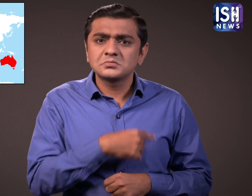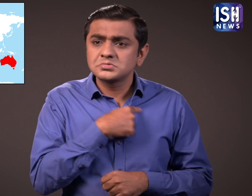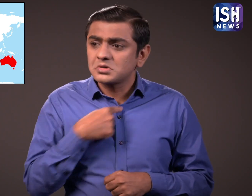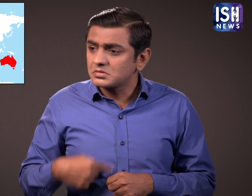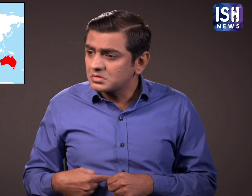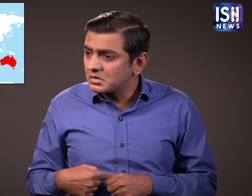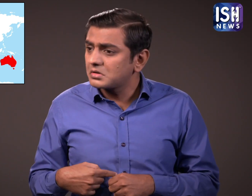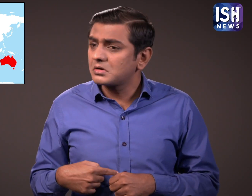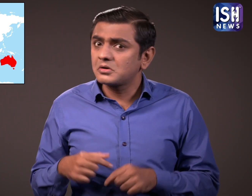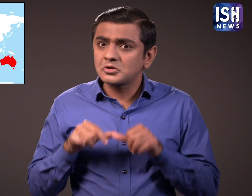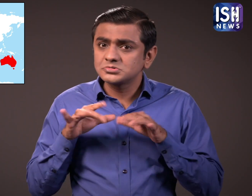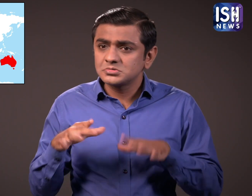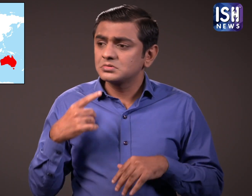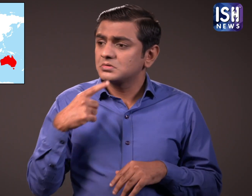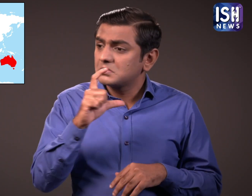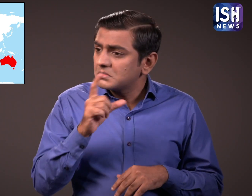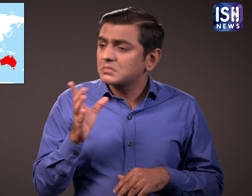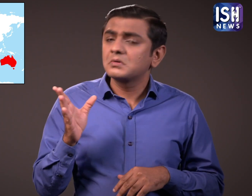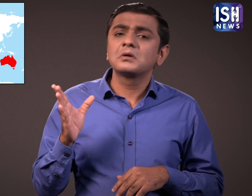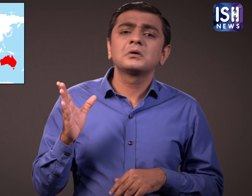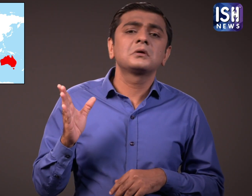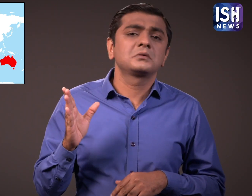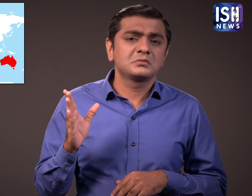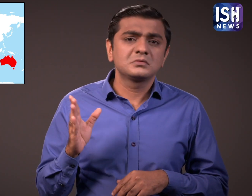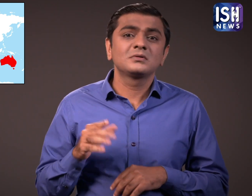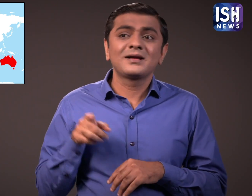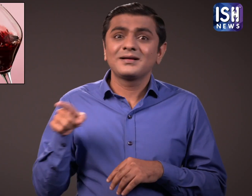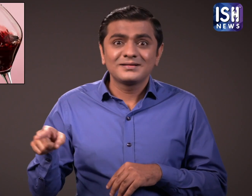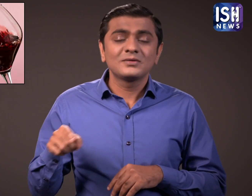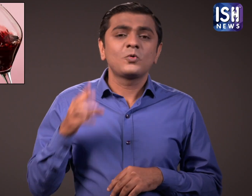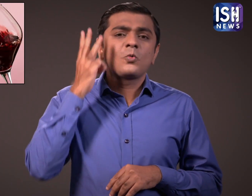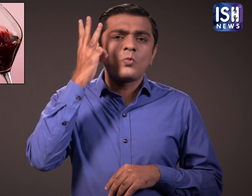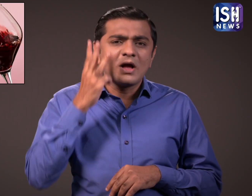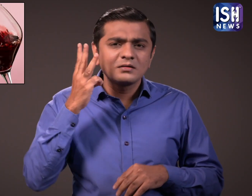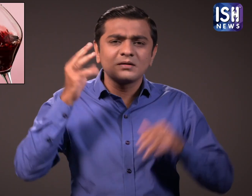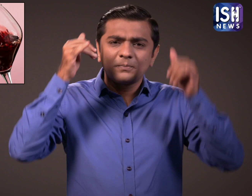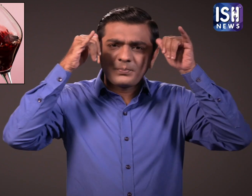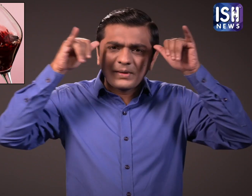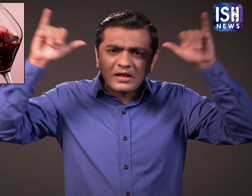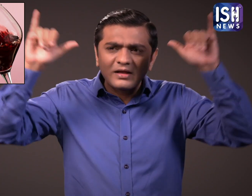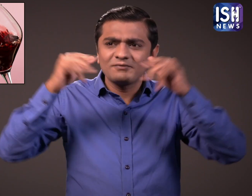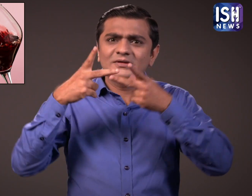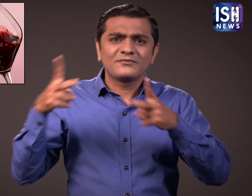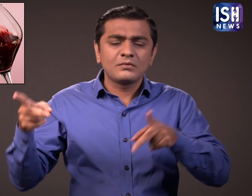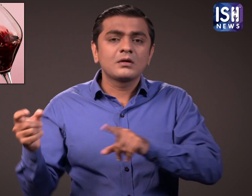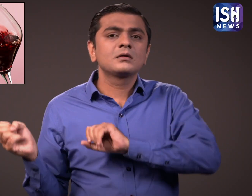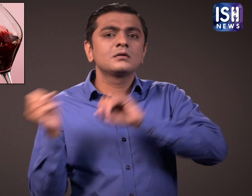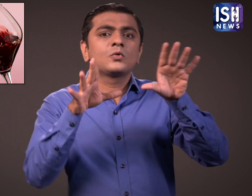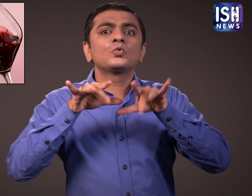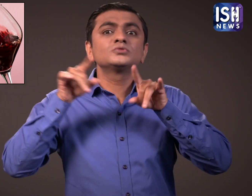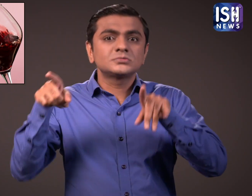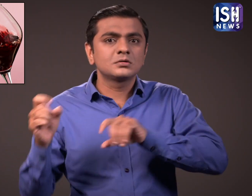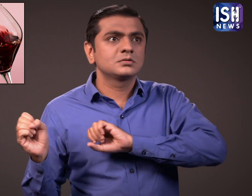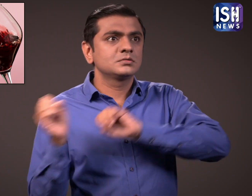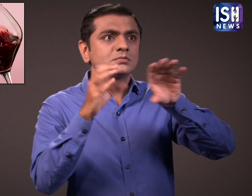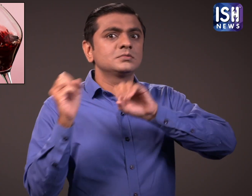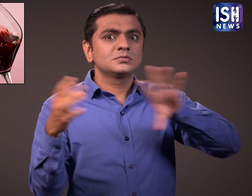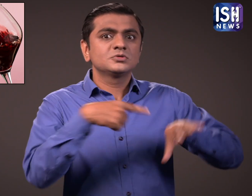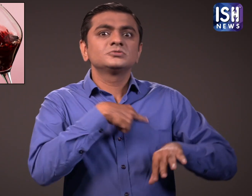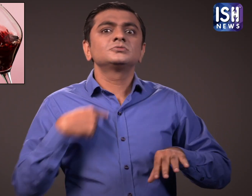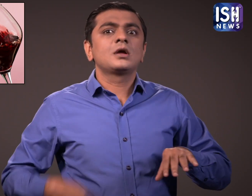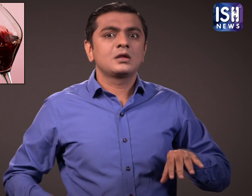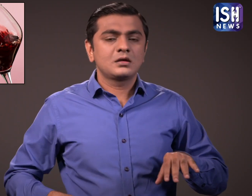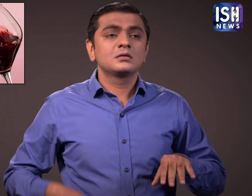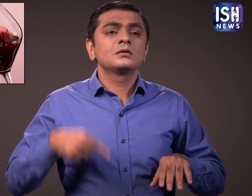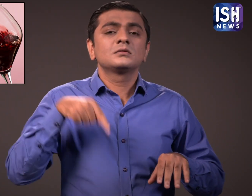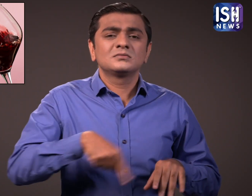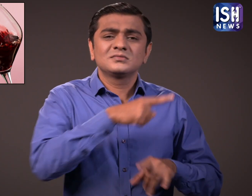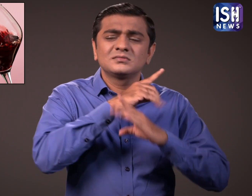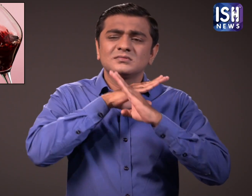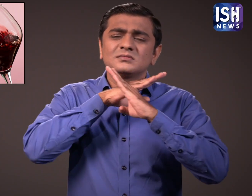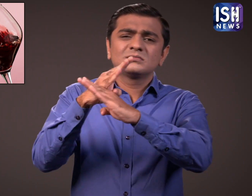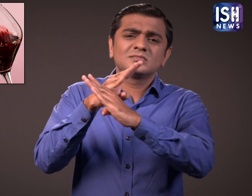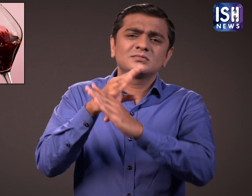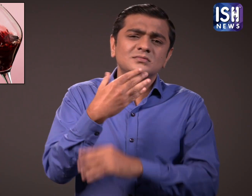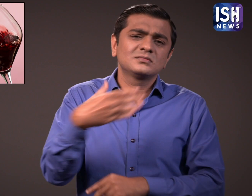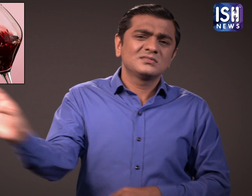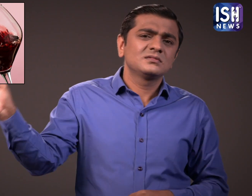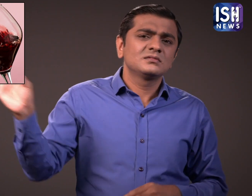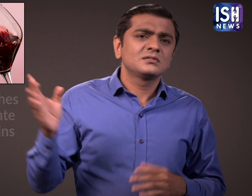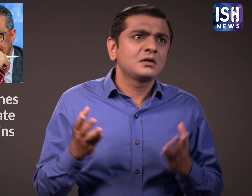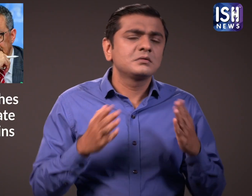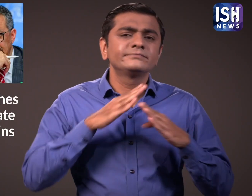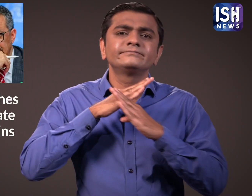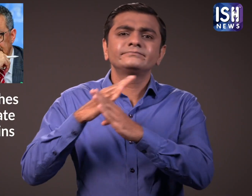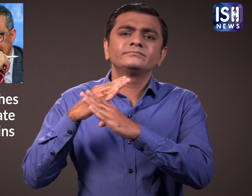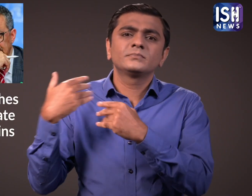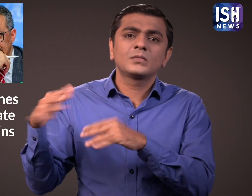After the complaint, the Chinese government stopped the imports of Australian beef, wine, etc.